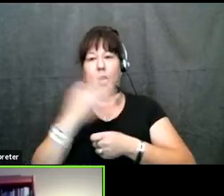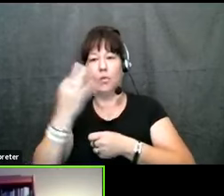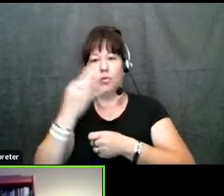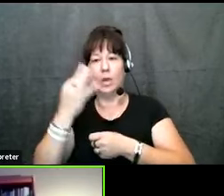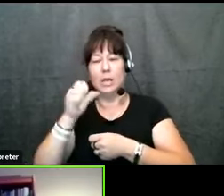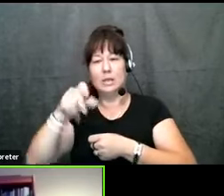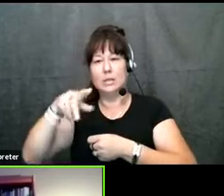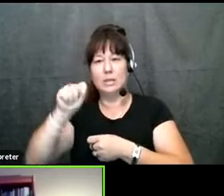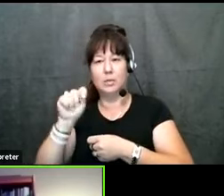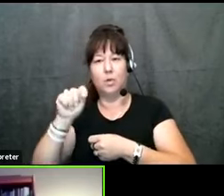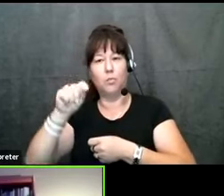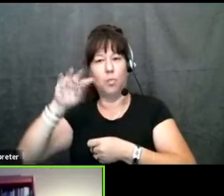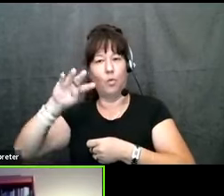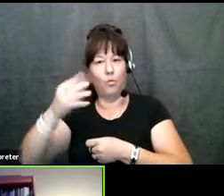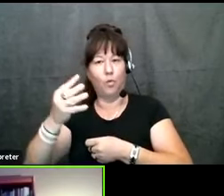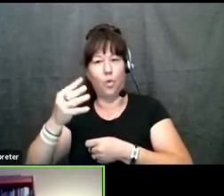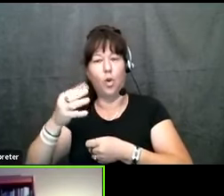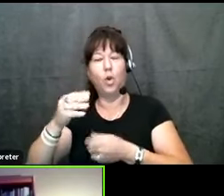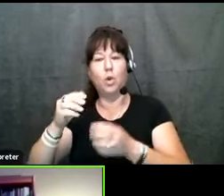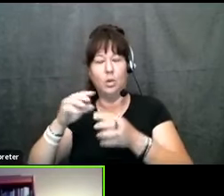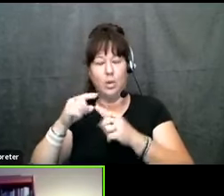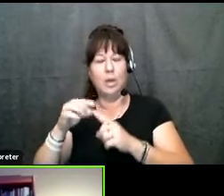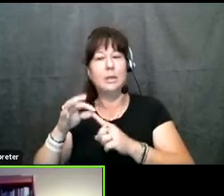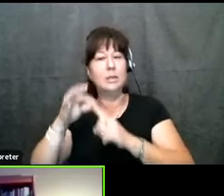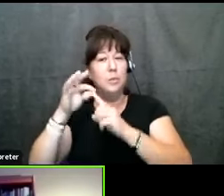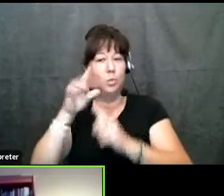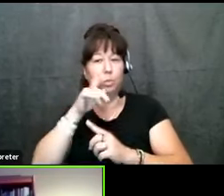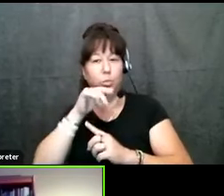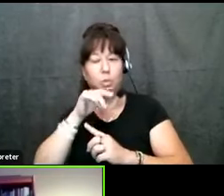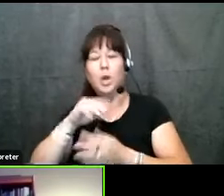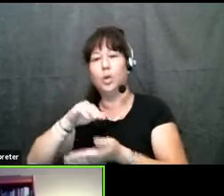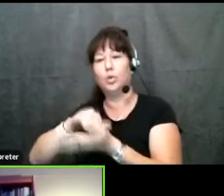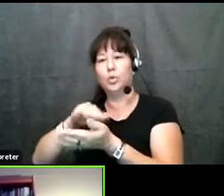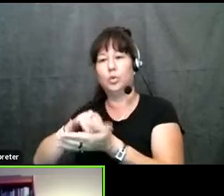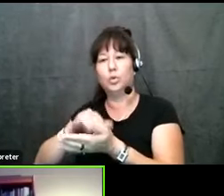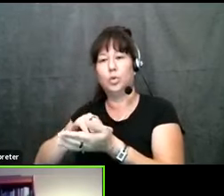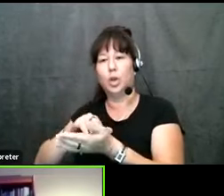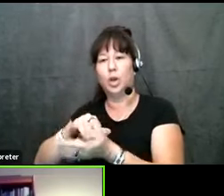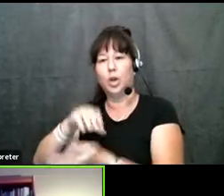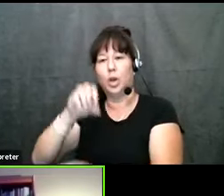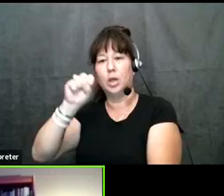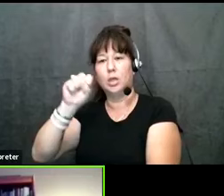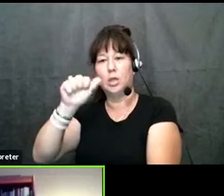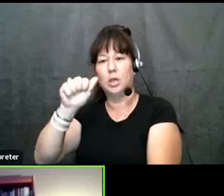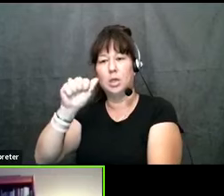Sundari Mase, the Public Health Officer for Sonoma County. Before we get started, we have a brief